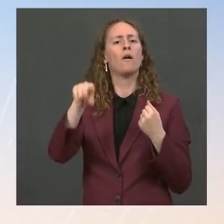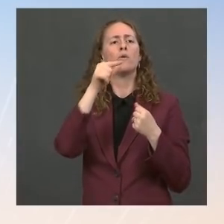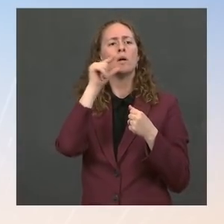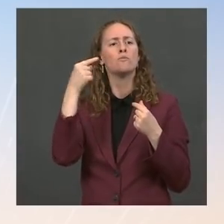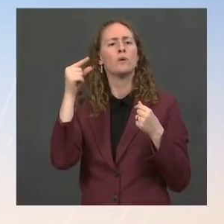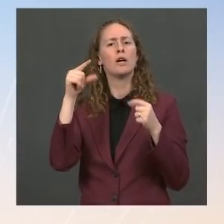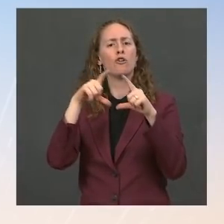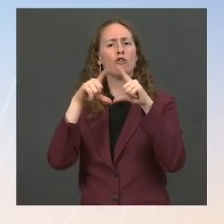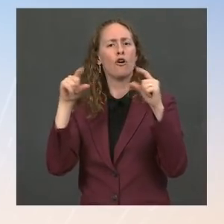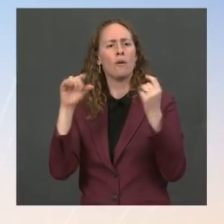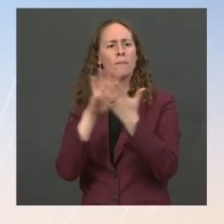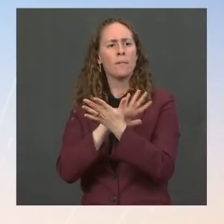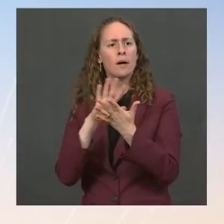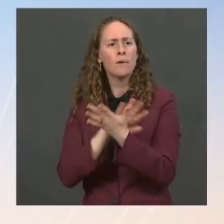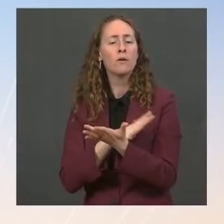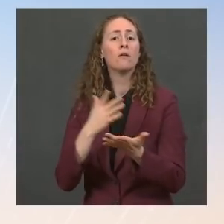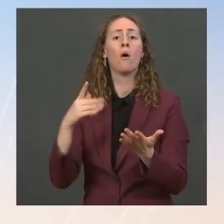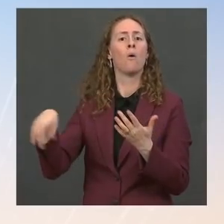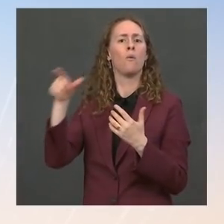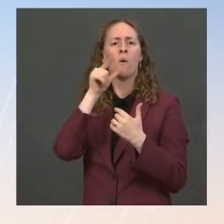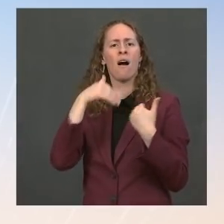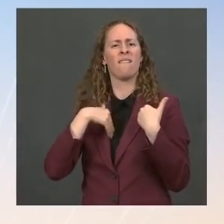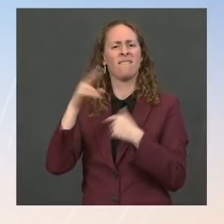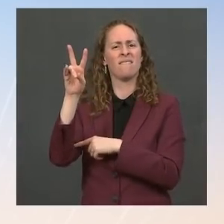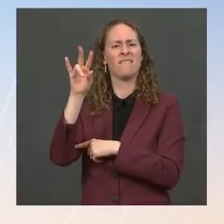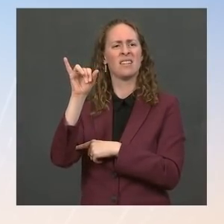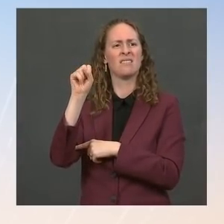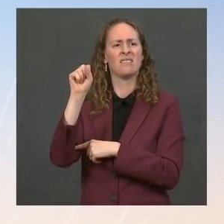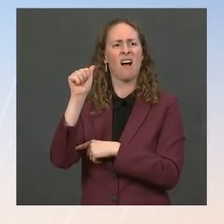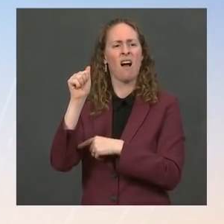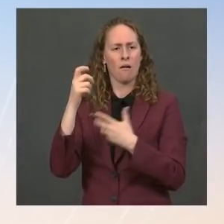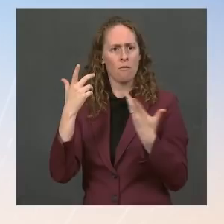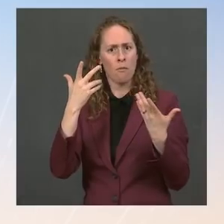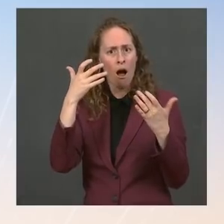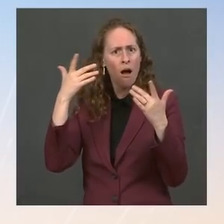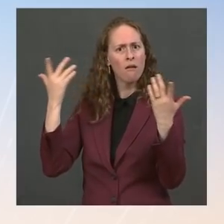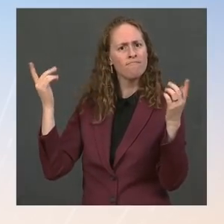you know, who under the current travel policy can get into the country, would they have to be vaccinated